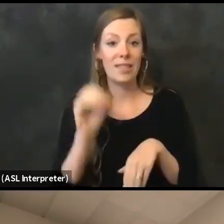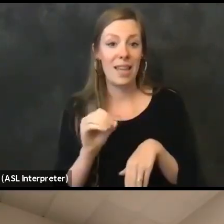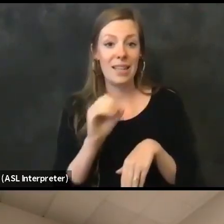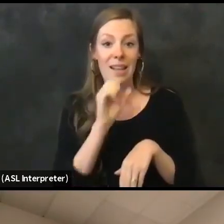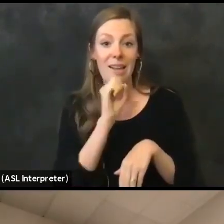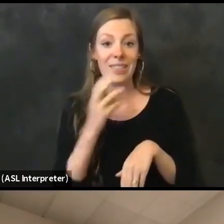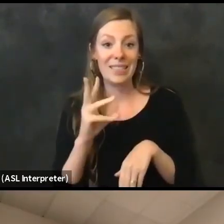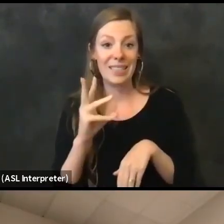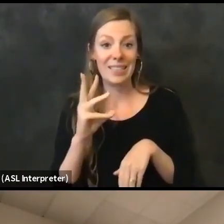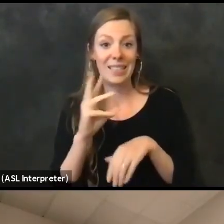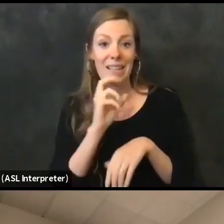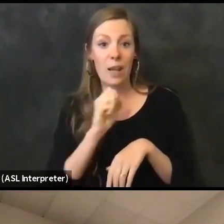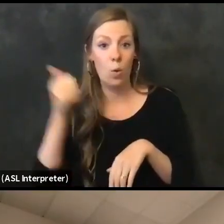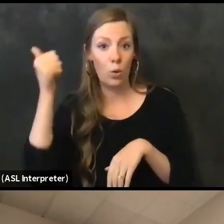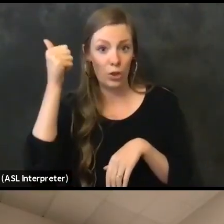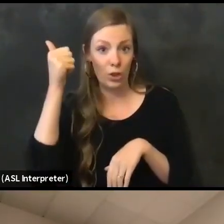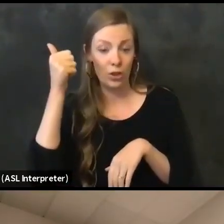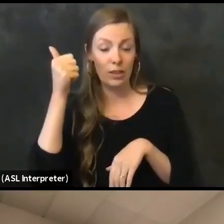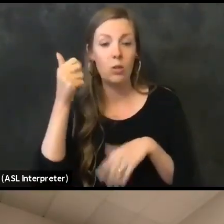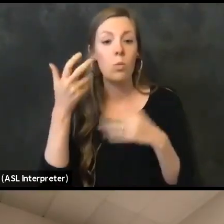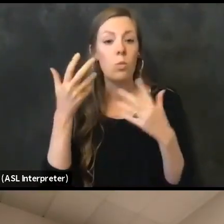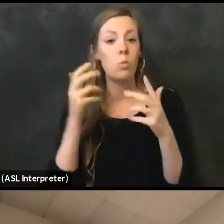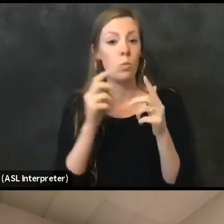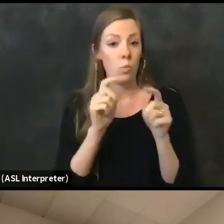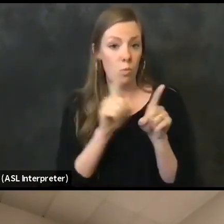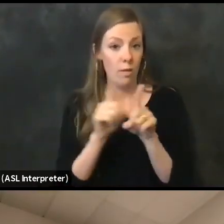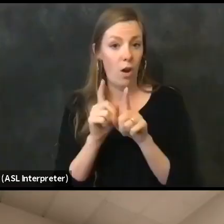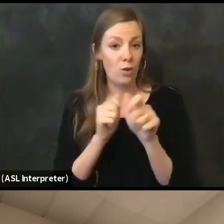We've also passed an important and meaningful milestone for our county.